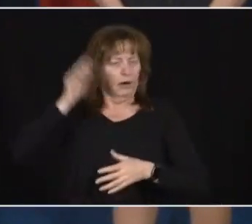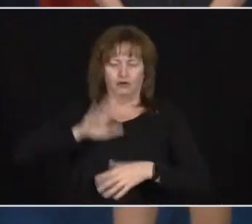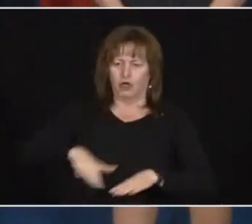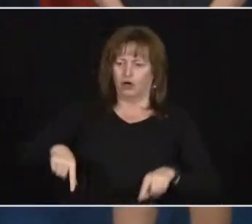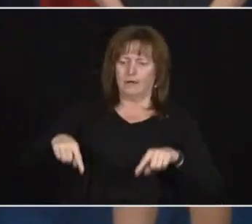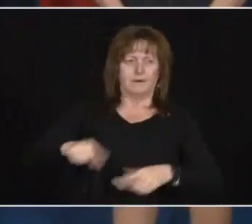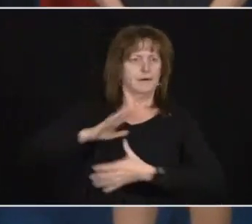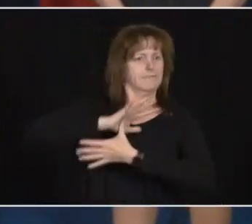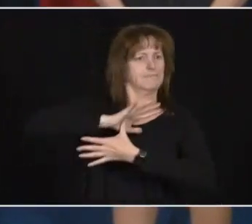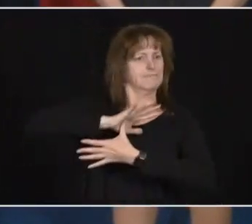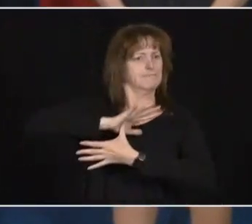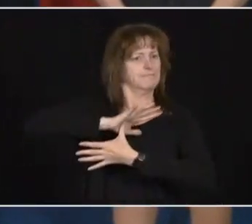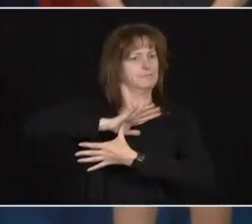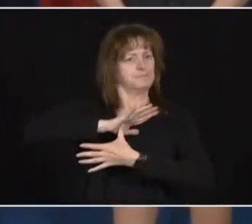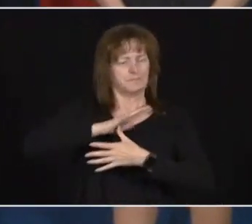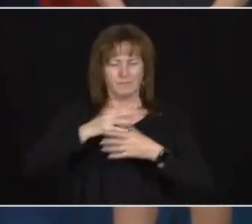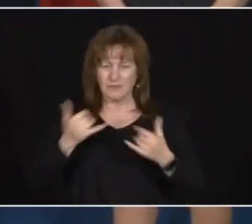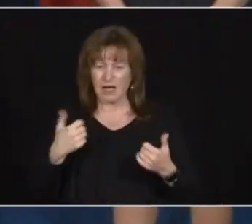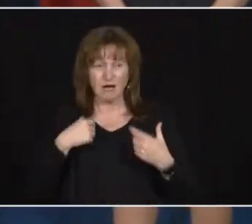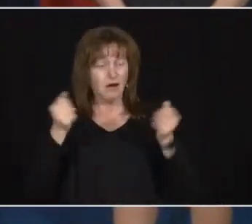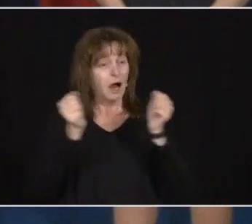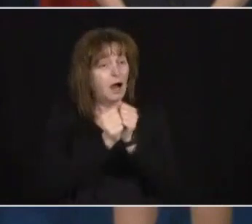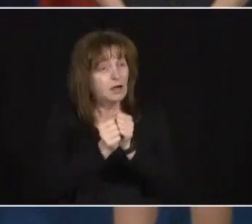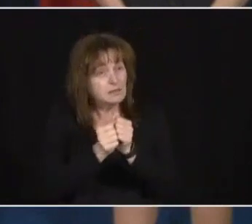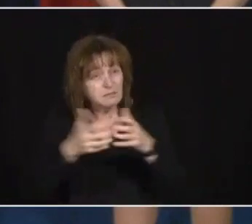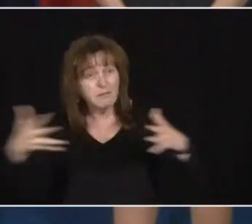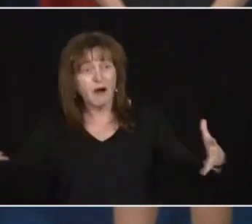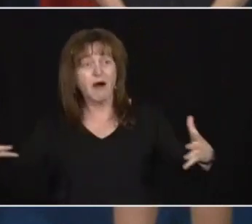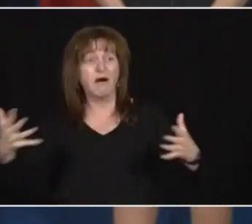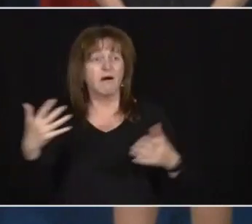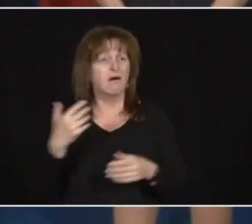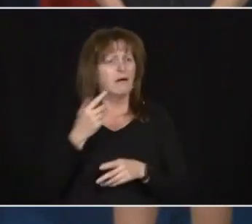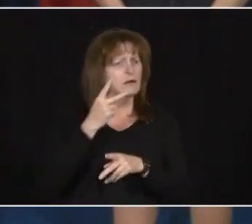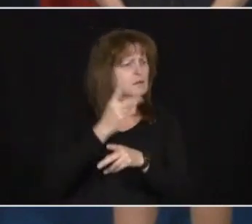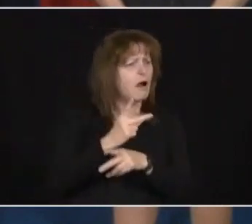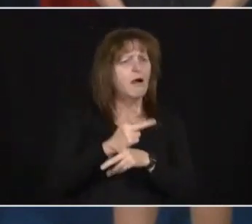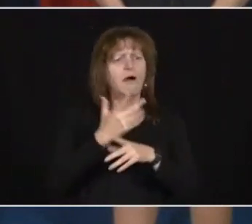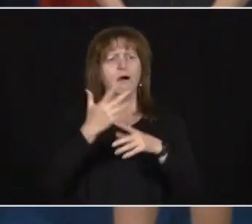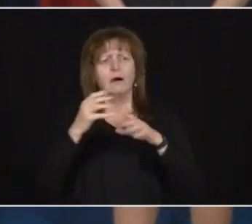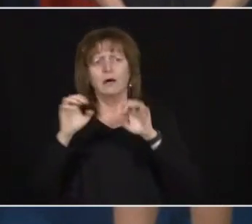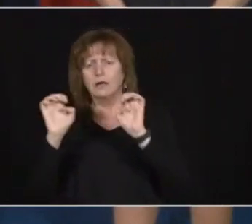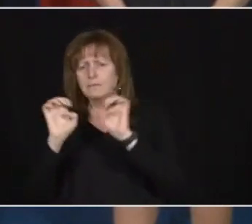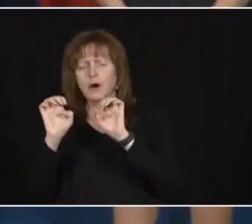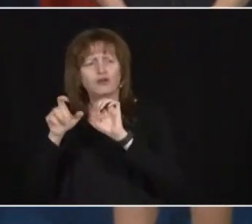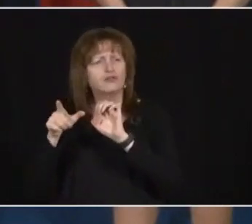going to take care of in child care as well. So, my